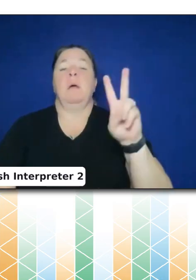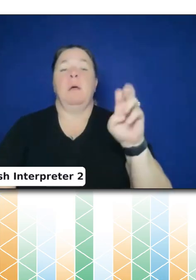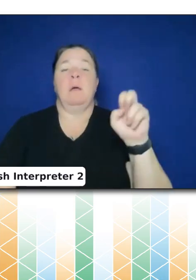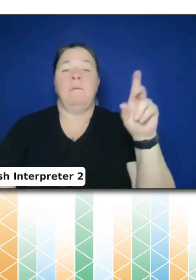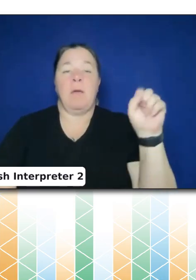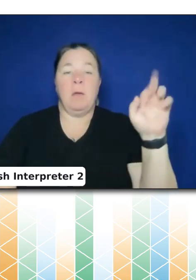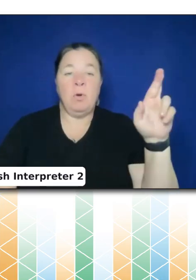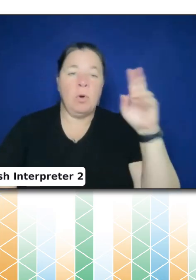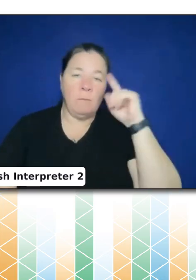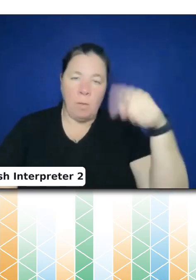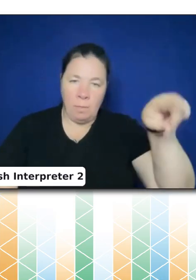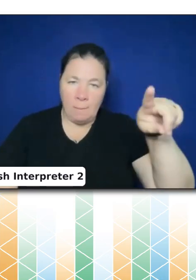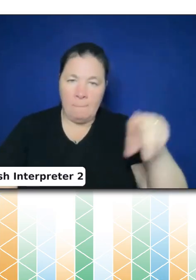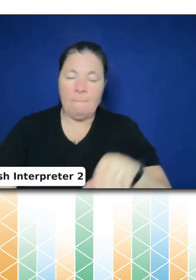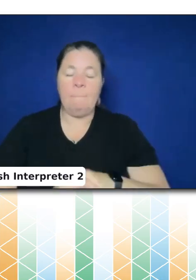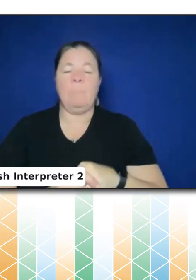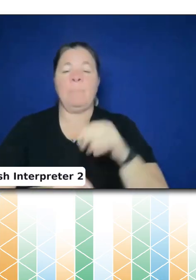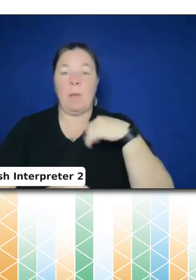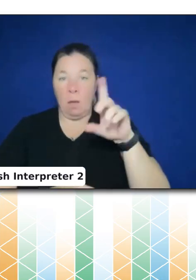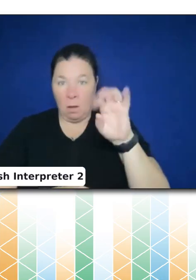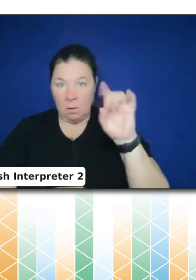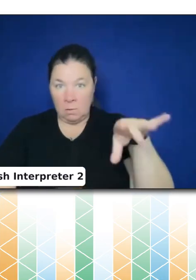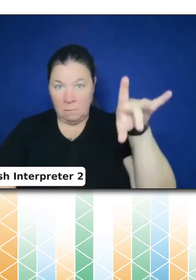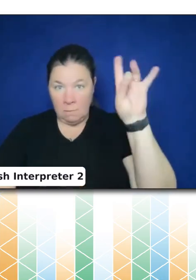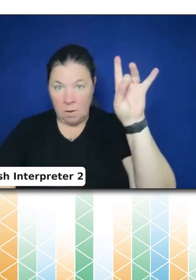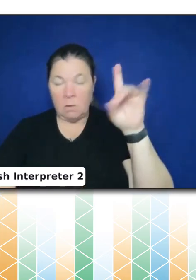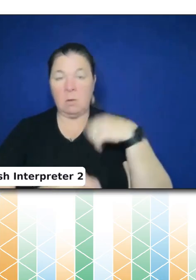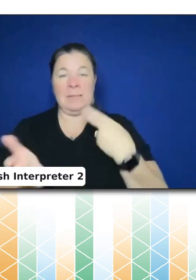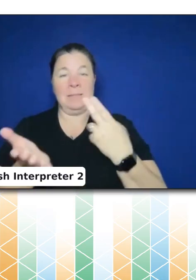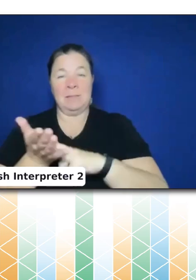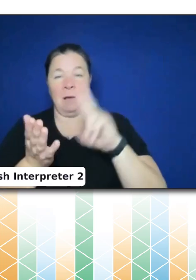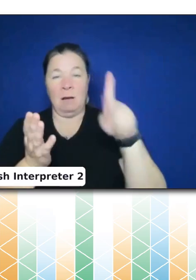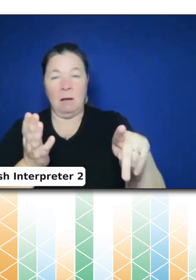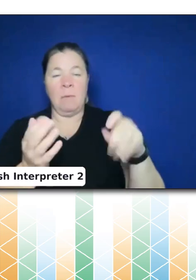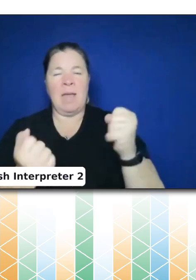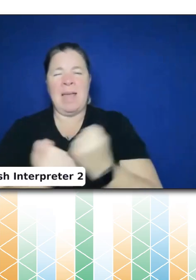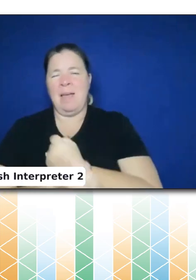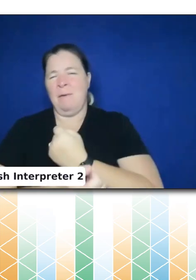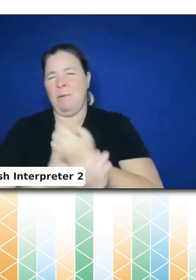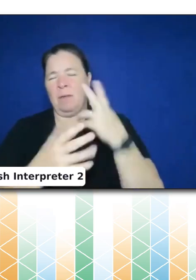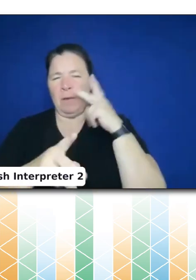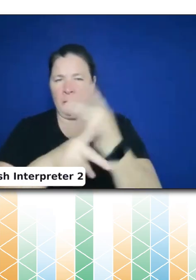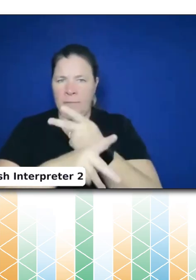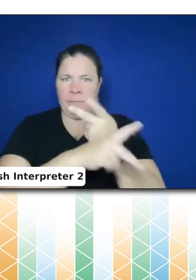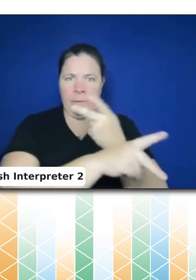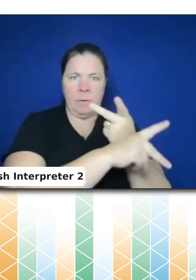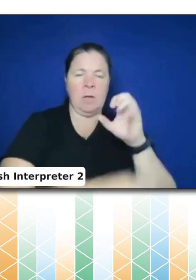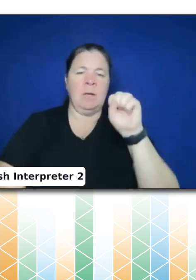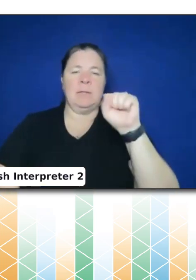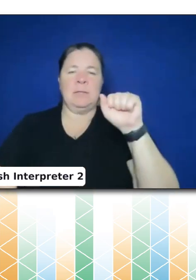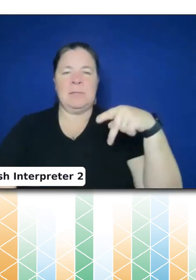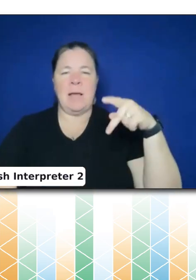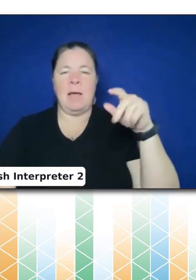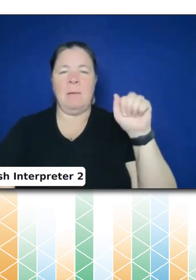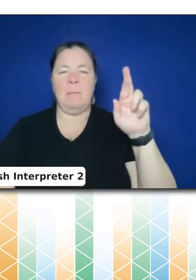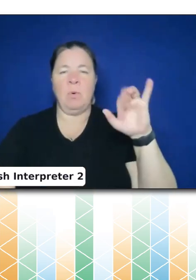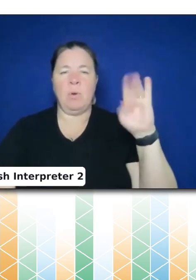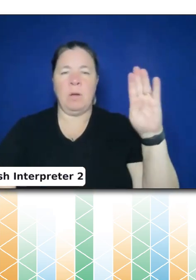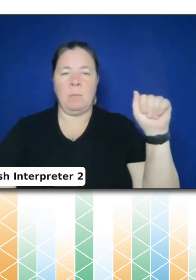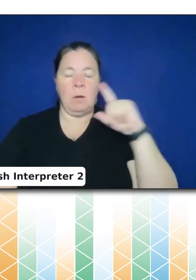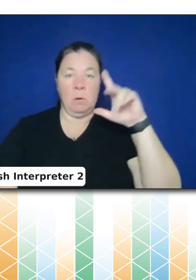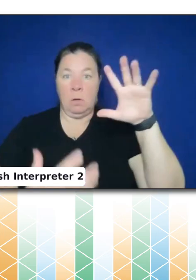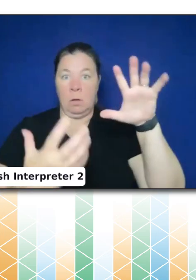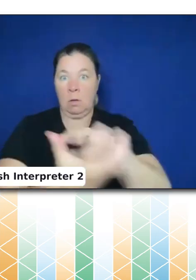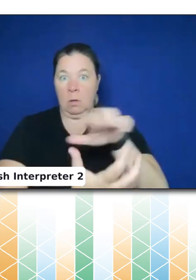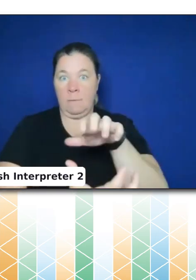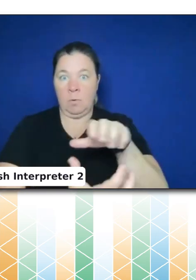Um, I did find that when I was signing up. Everything… figuring out how to use SAPARIBA was, uh, confusing for quite a bit of it.